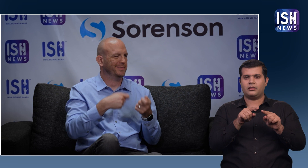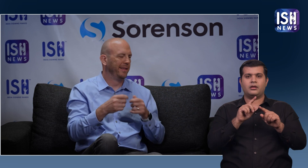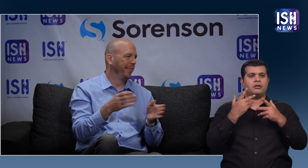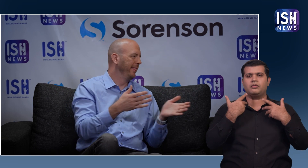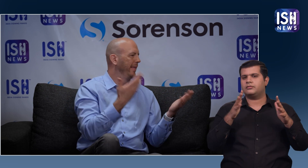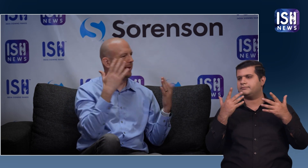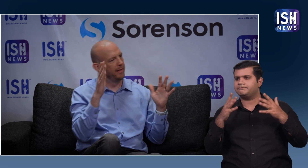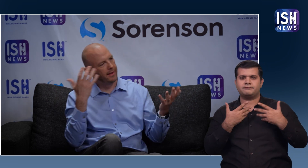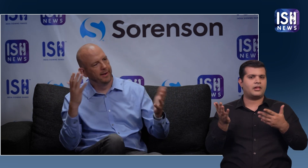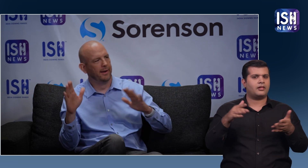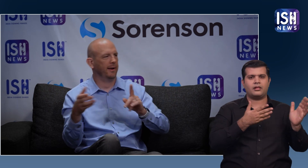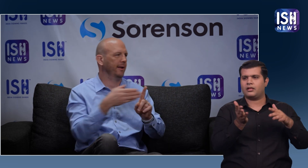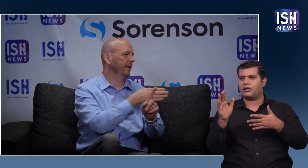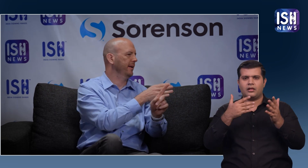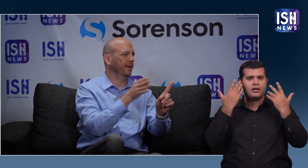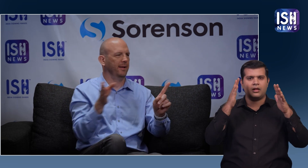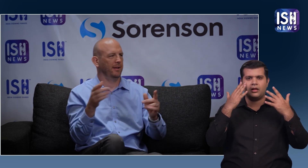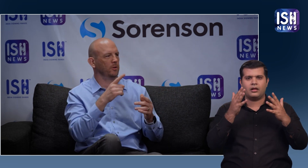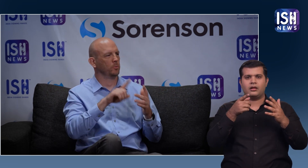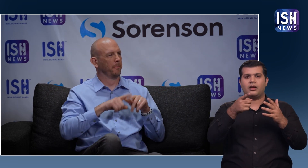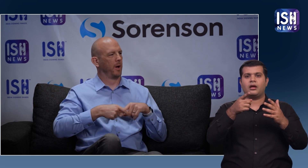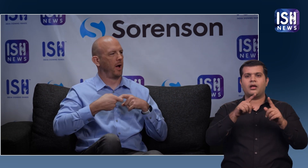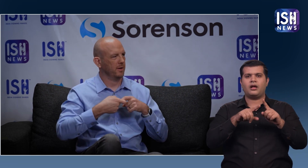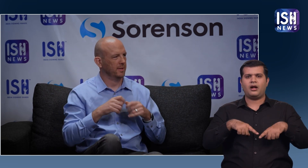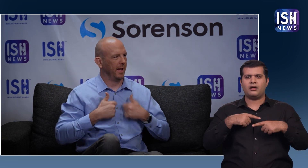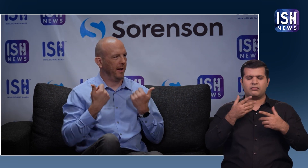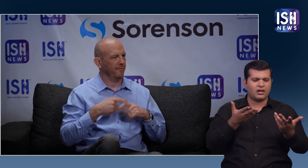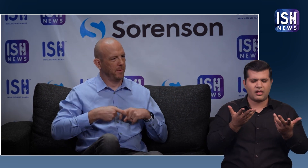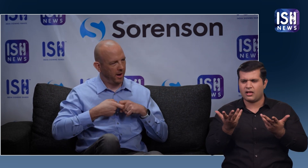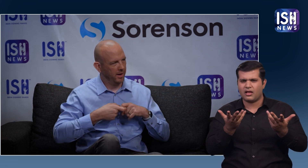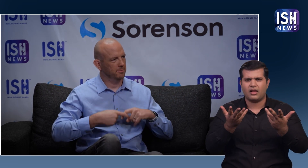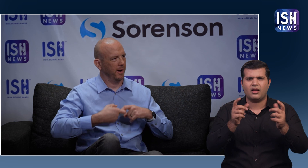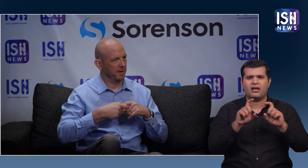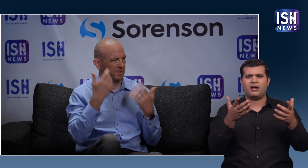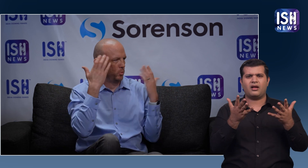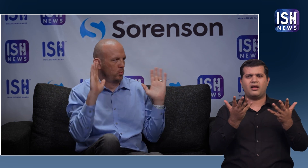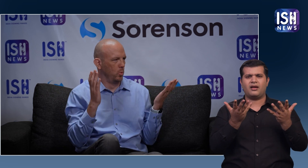instead of wavering in life undecided. You pause in life not knowing what to do.